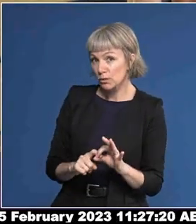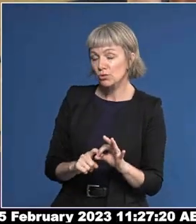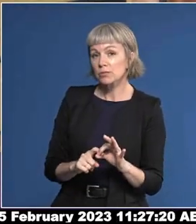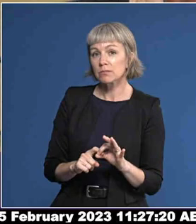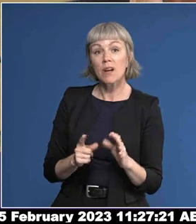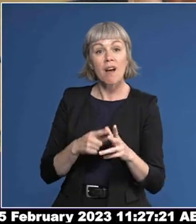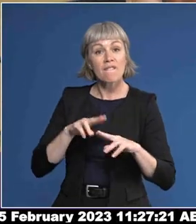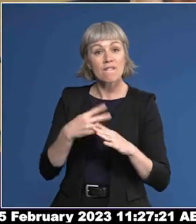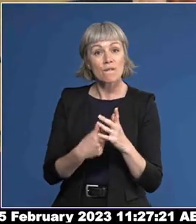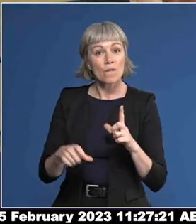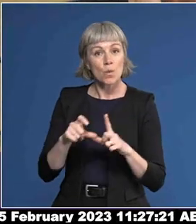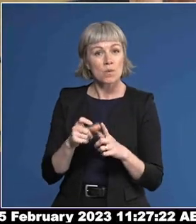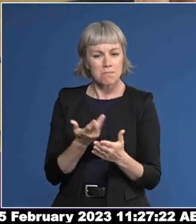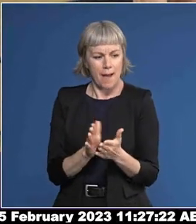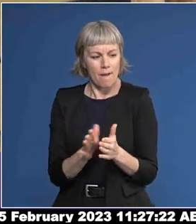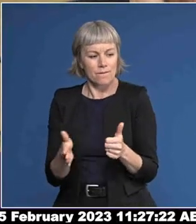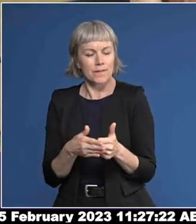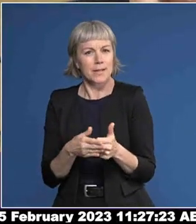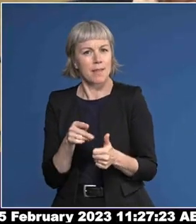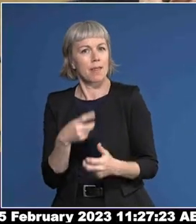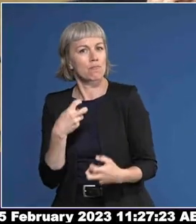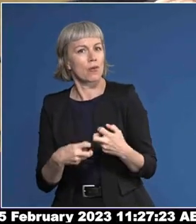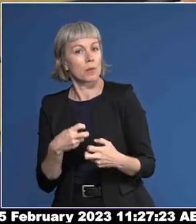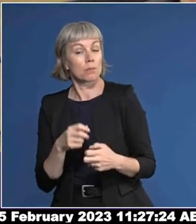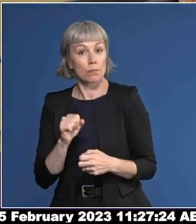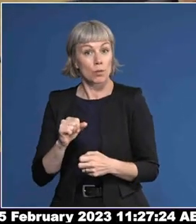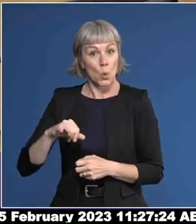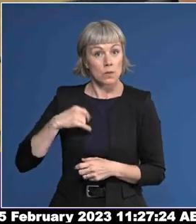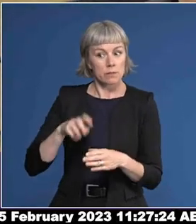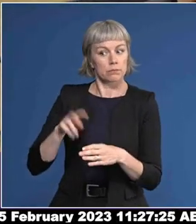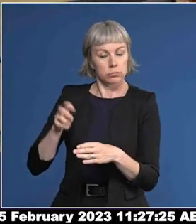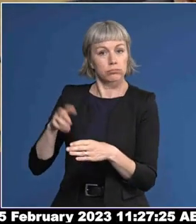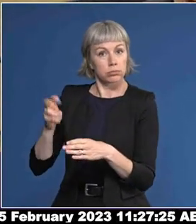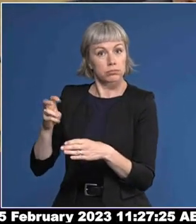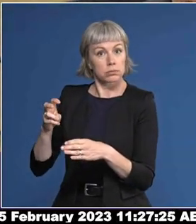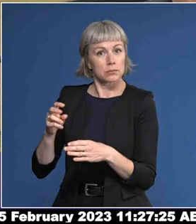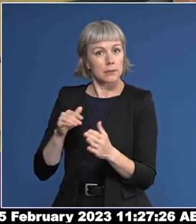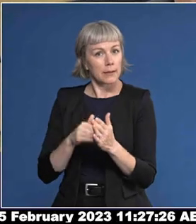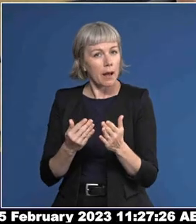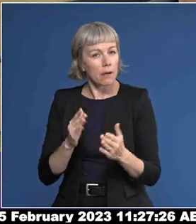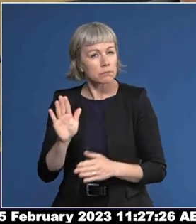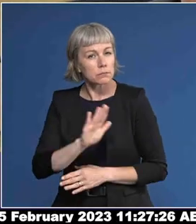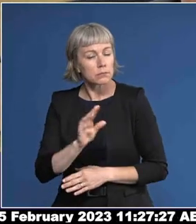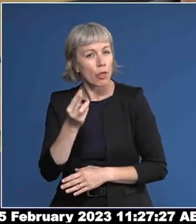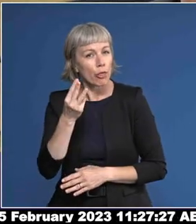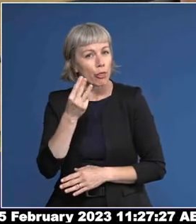turnover? I think your turnover is something in the order of 30 per cent. Is that right? MS TOOHEY: That's right. MS EASTMAN: Sorry, 33 per cent. 33 per cent for the last 12 months.